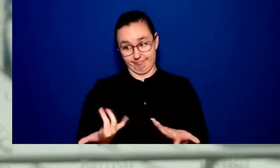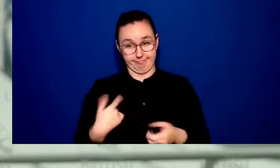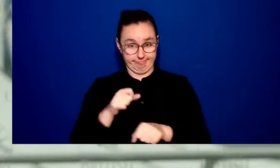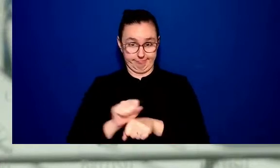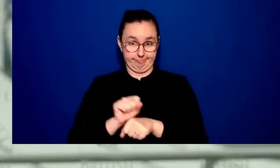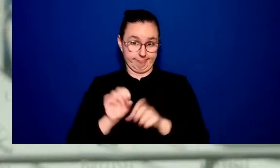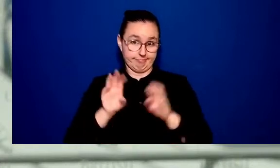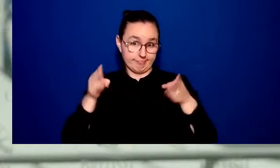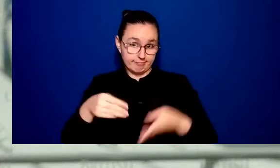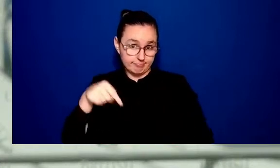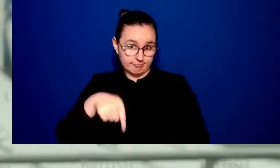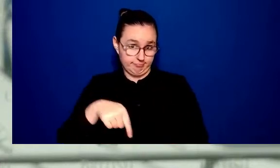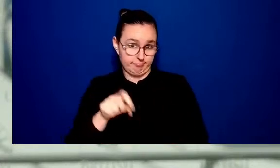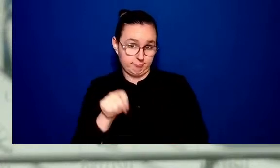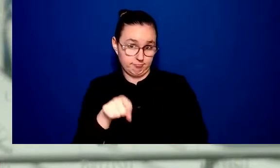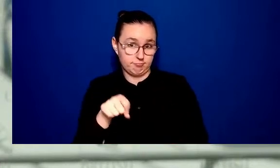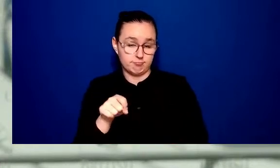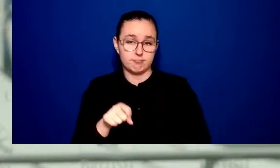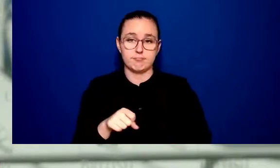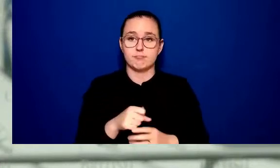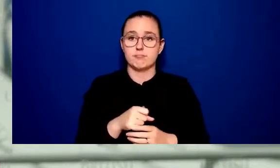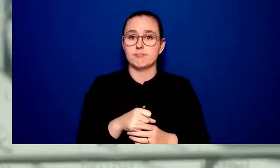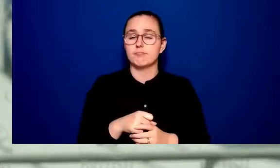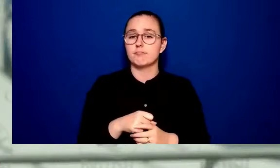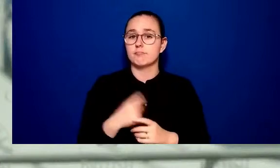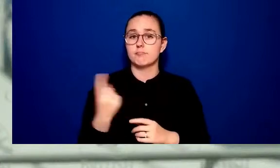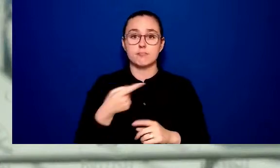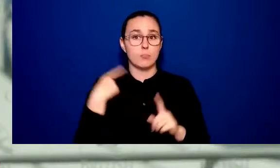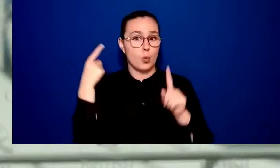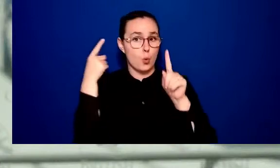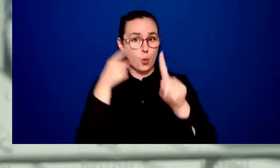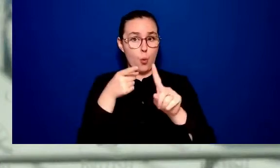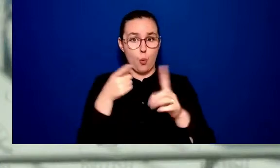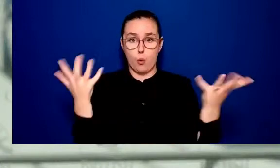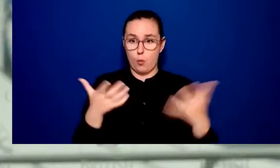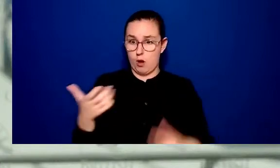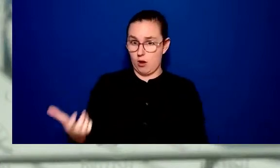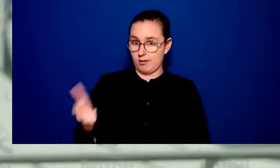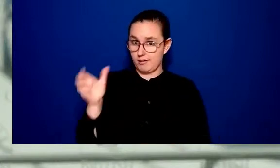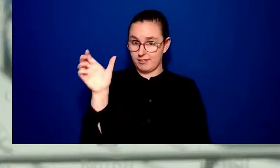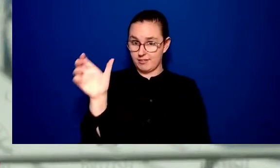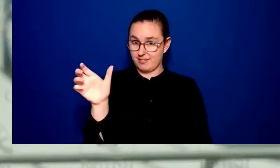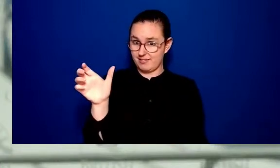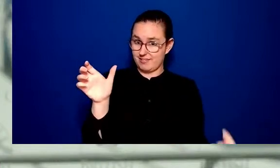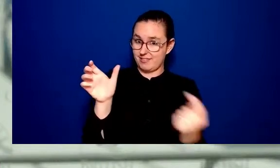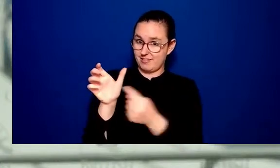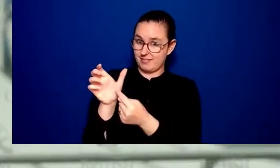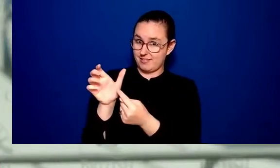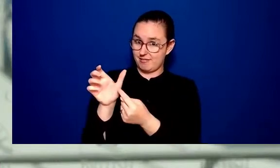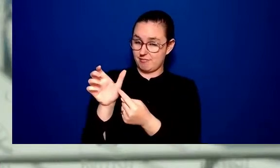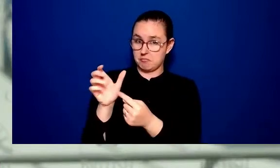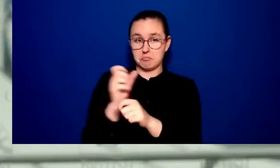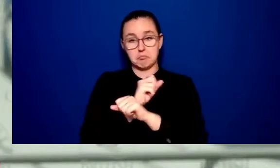always when the full vaccine card came into effect that we would be able to go to 100% capacity and take away some of